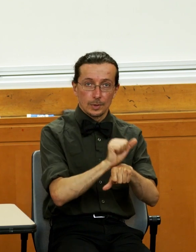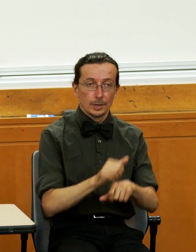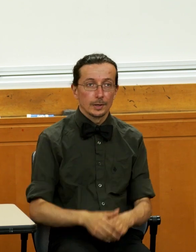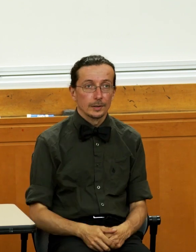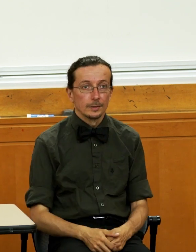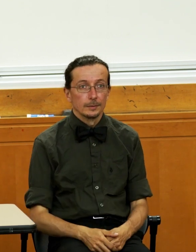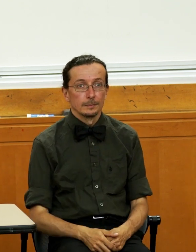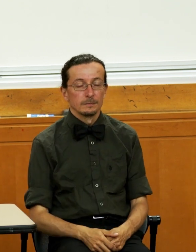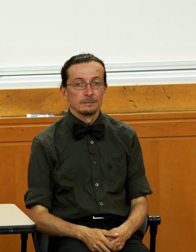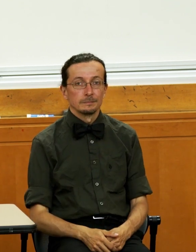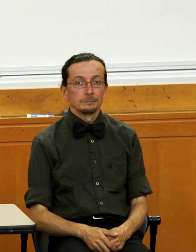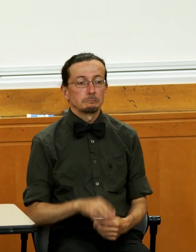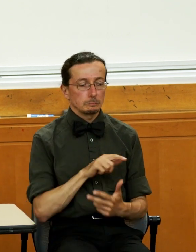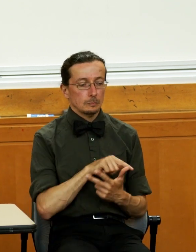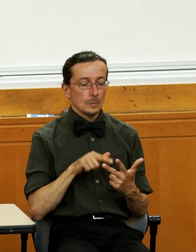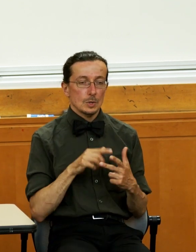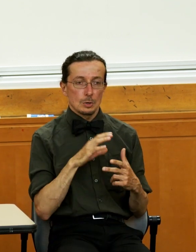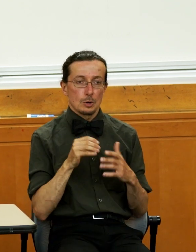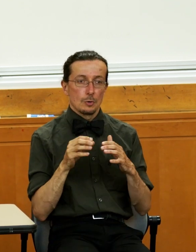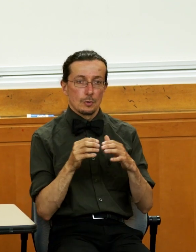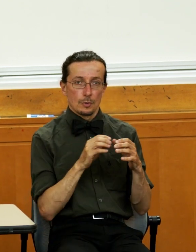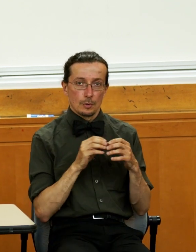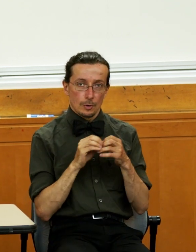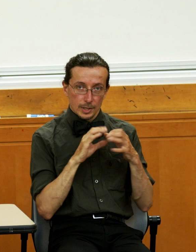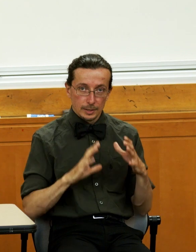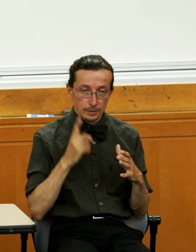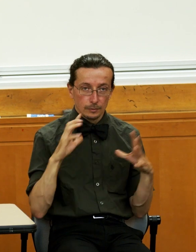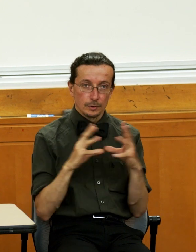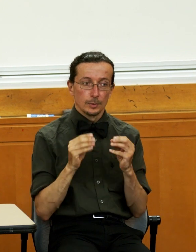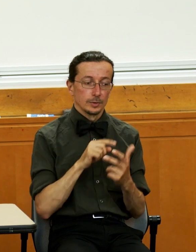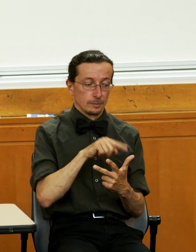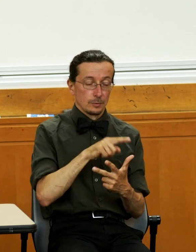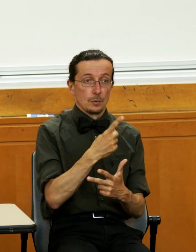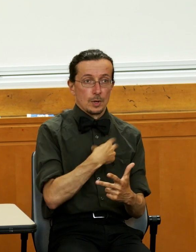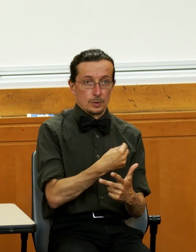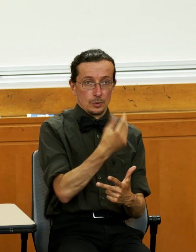primary co-organizers of the symposium, one of the co-organizers was white and, at least as far